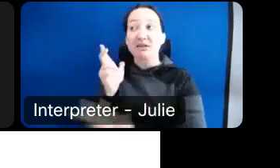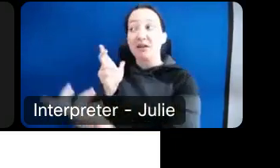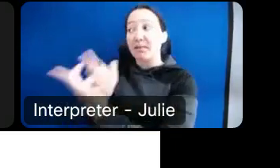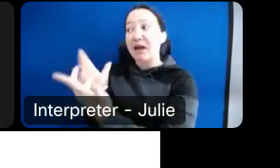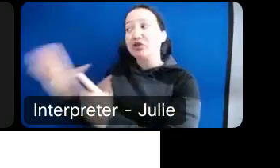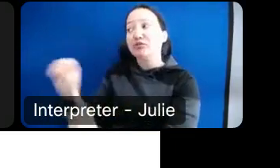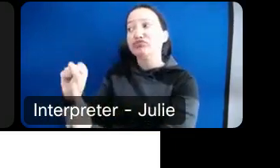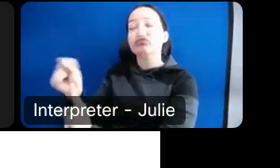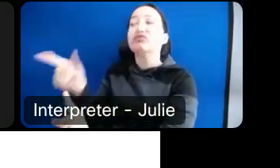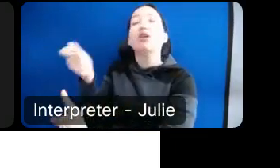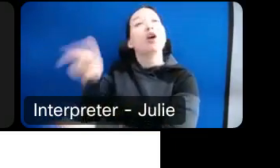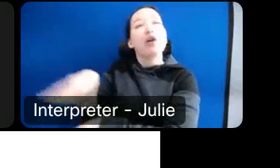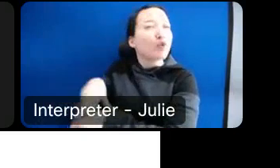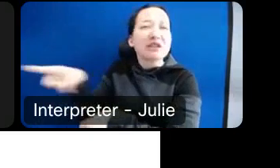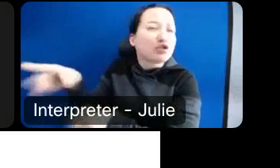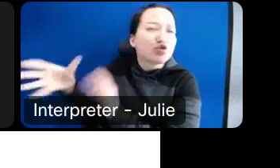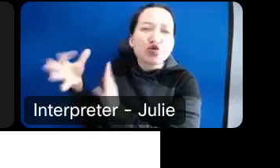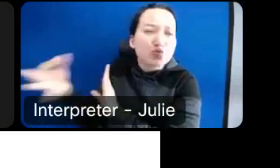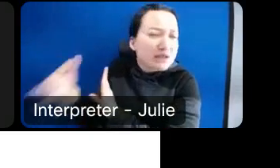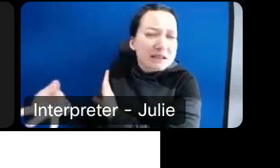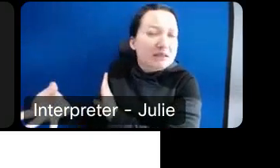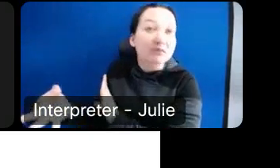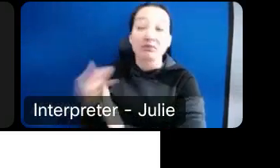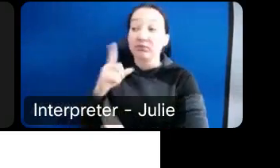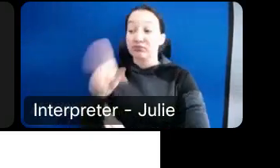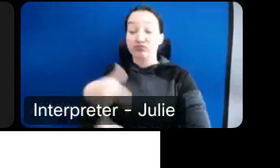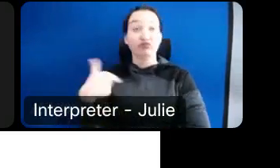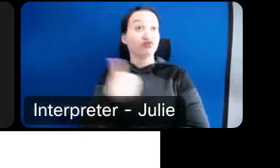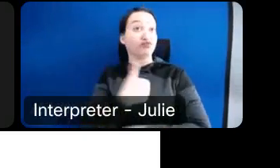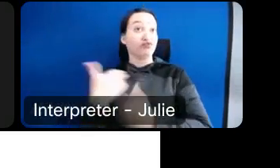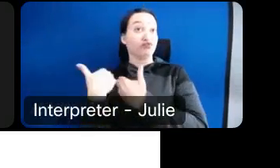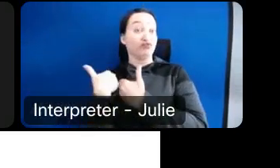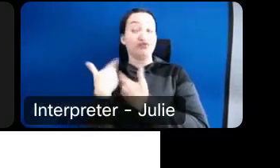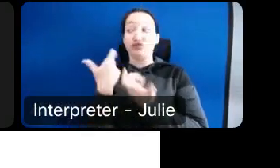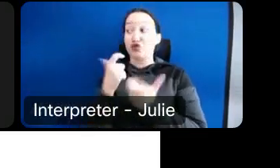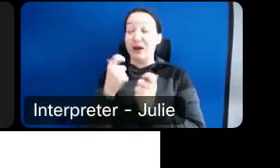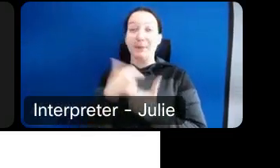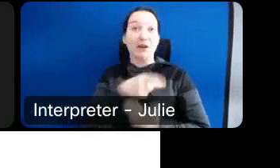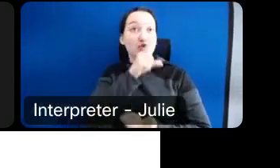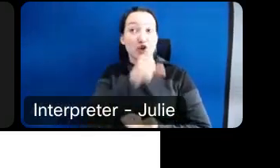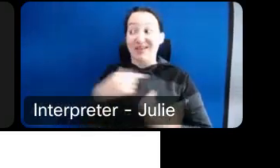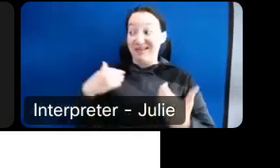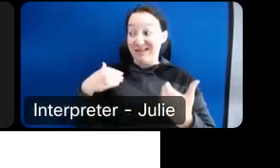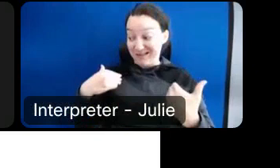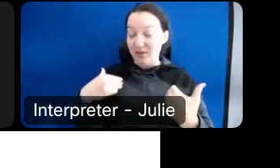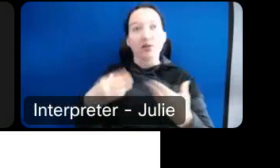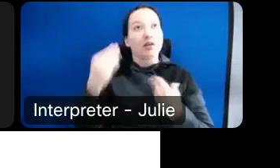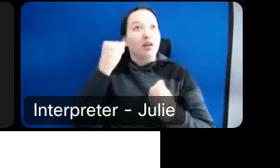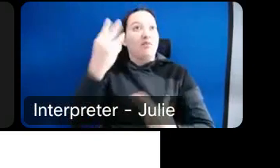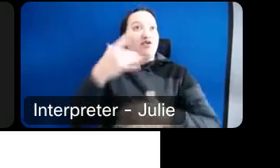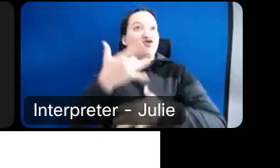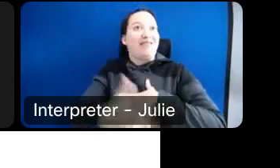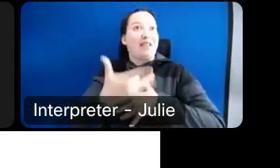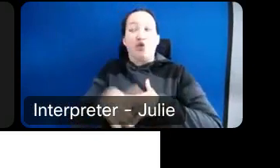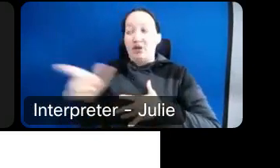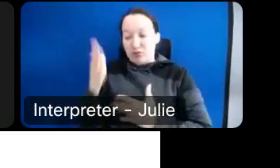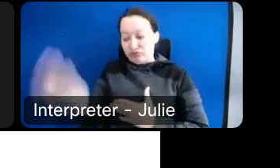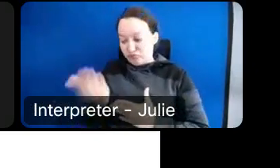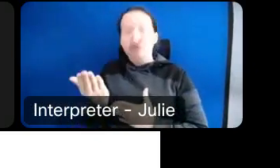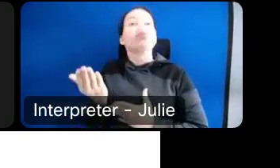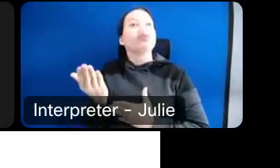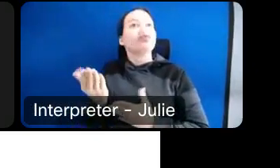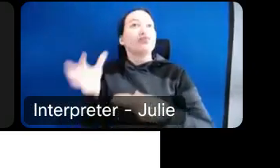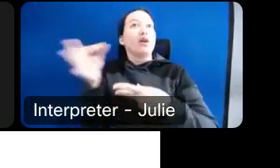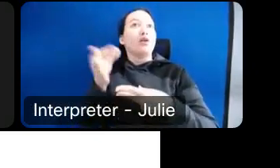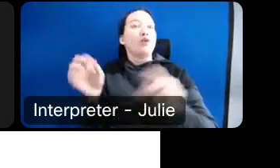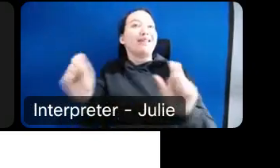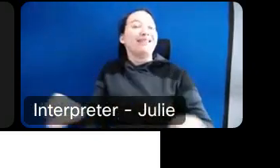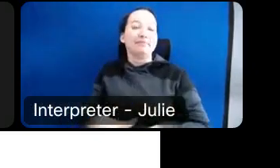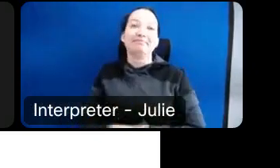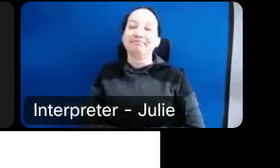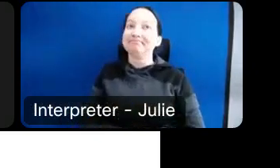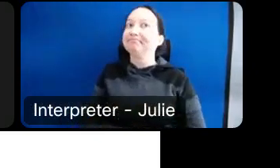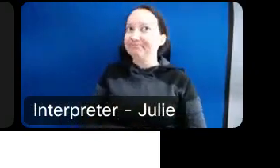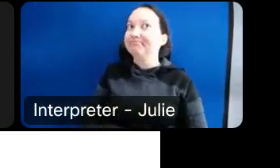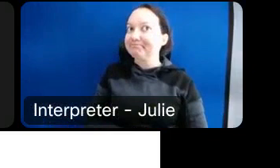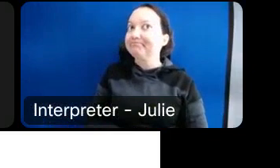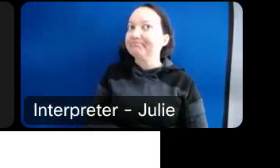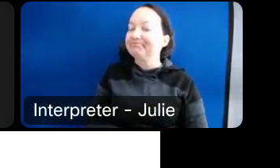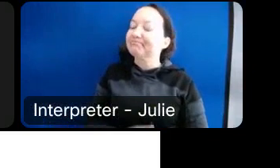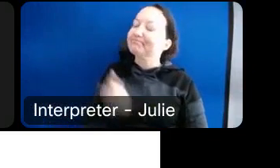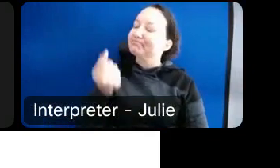Again, they choose our only job would be to try to make sure that they had the information to make the best possible choice. Yeah, I, I, it's well taken. I mean, I think.